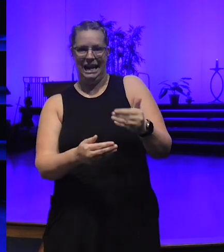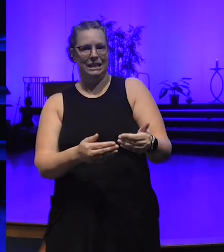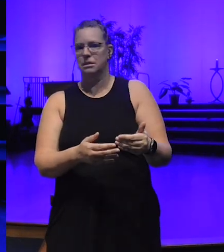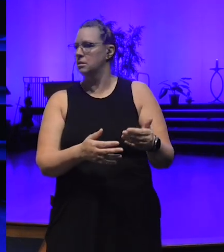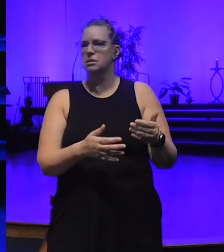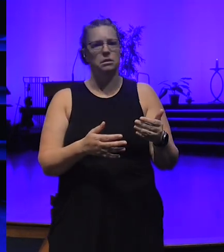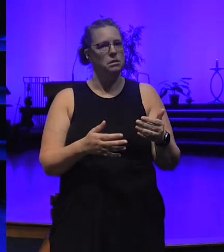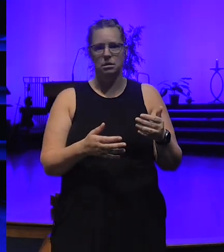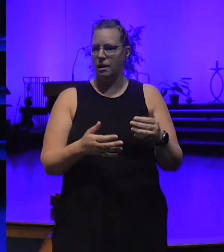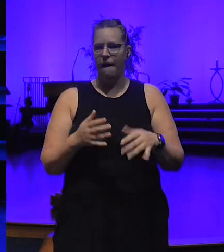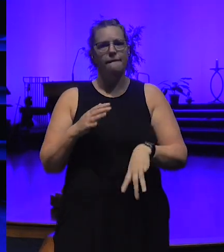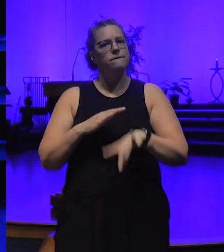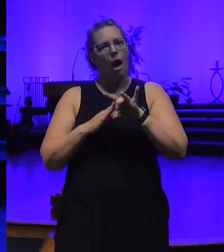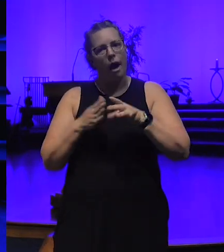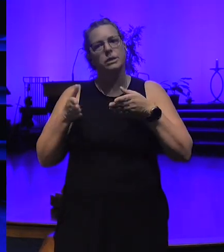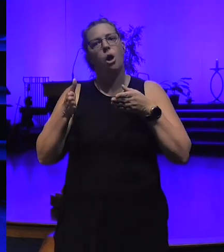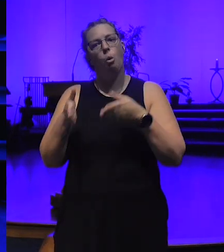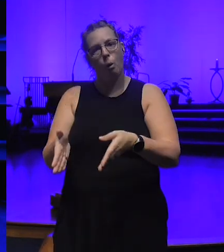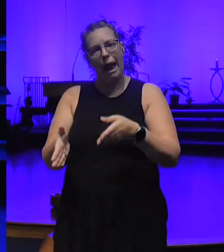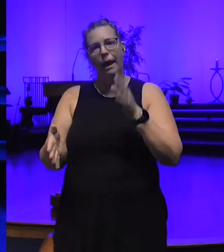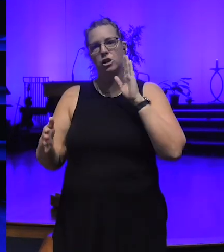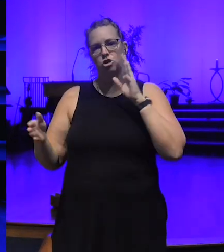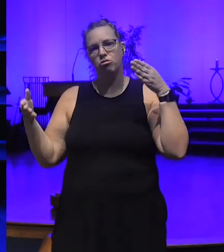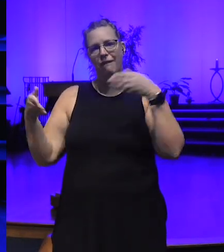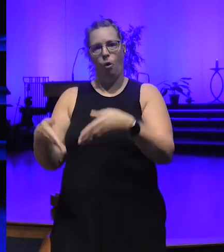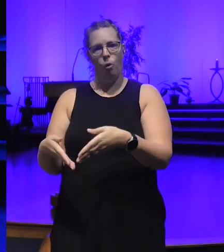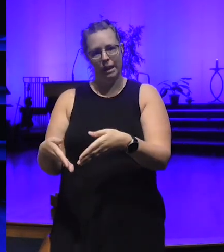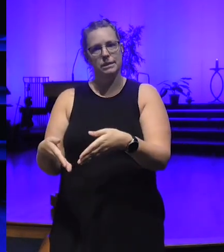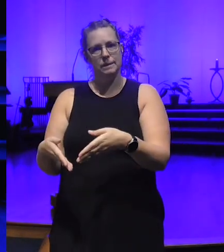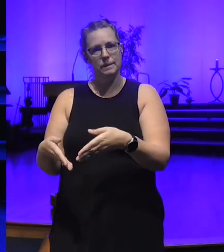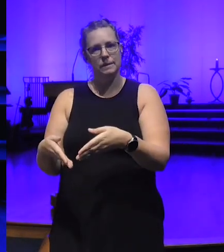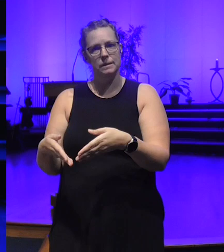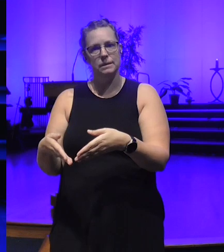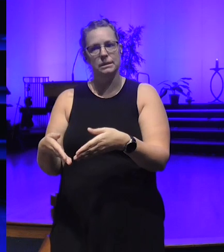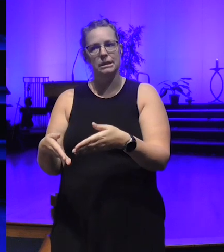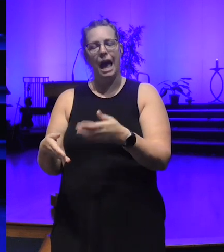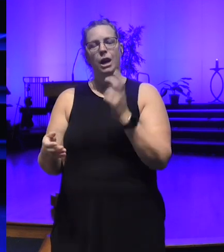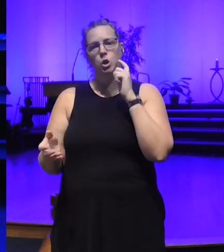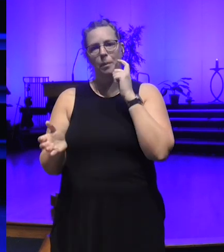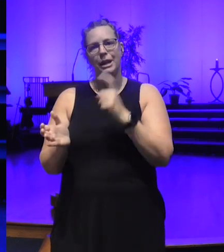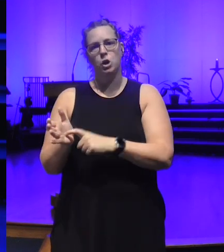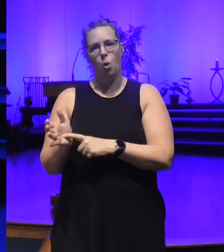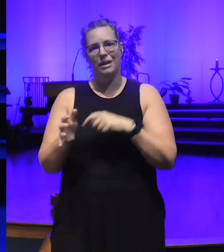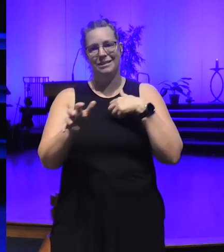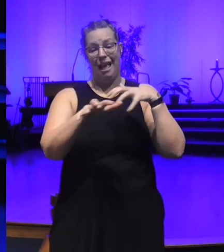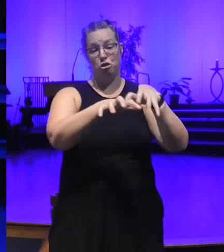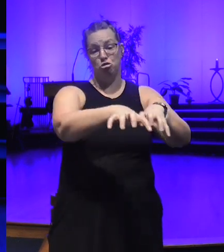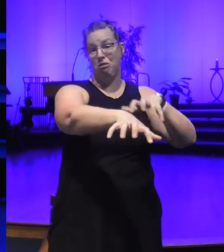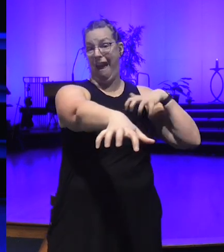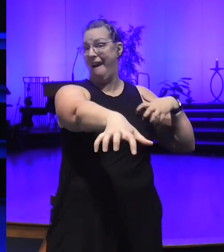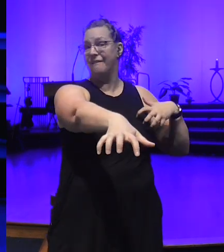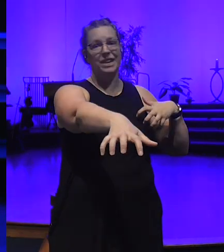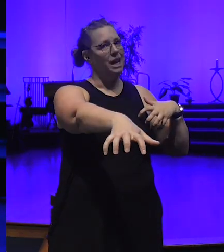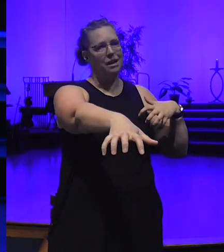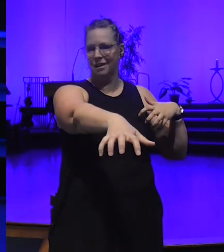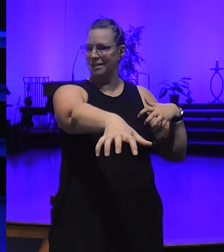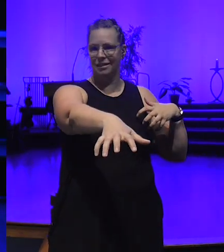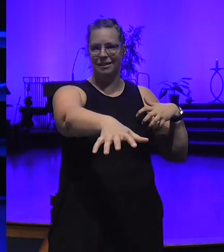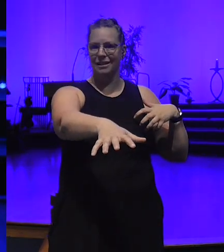into your own flow and you may just notice that the highway clears that things start to open